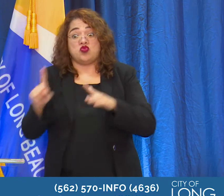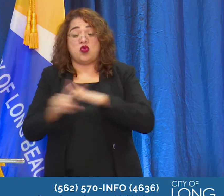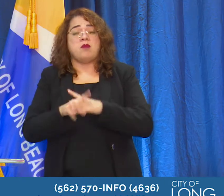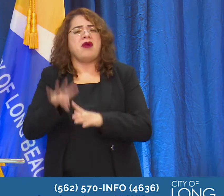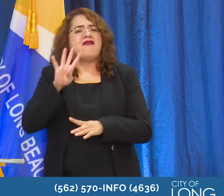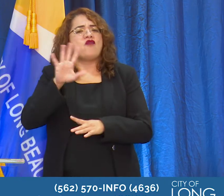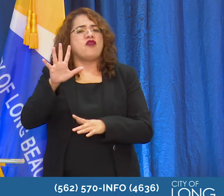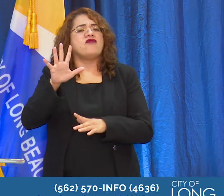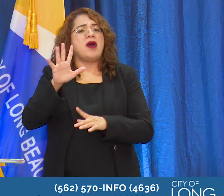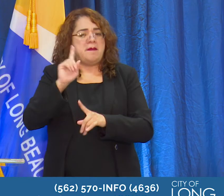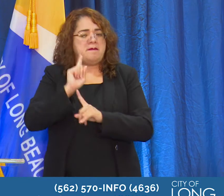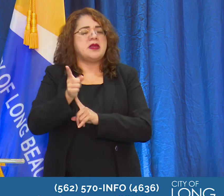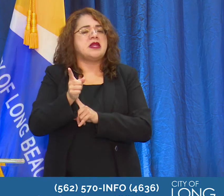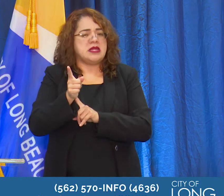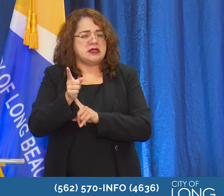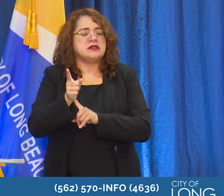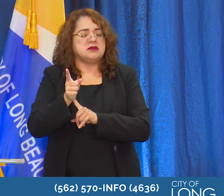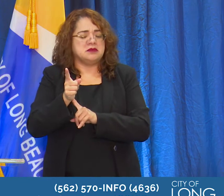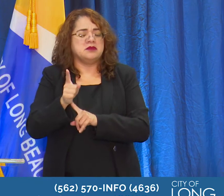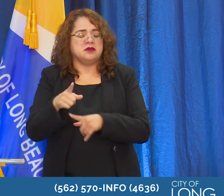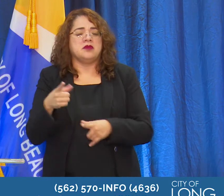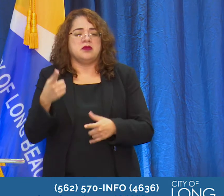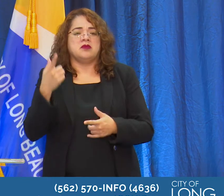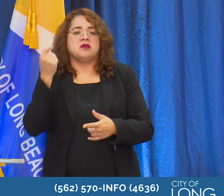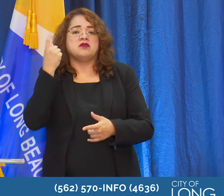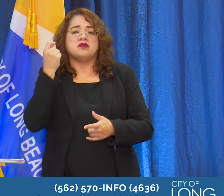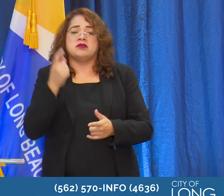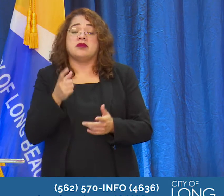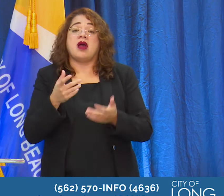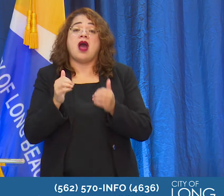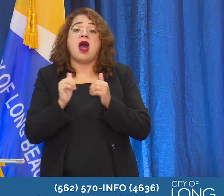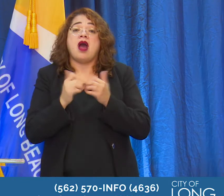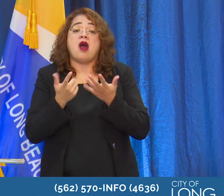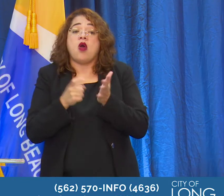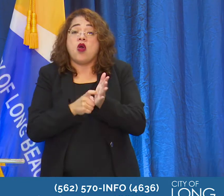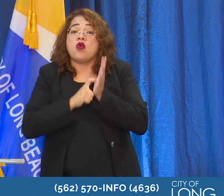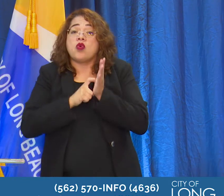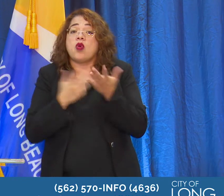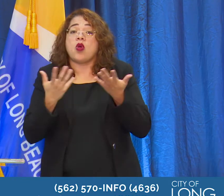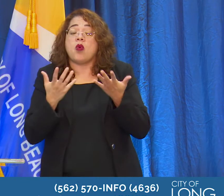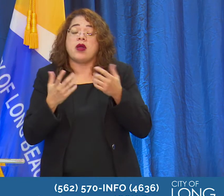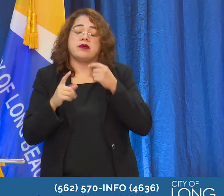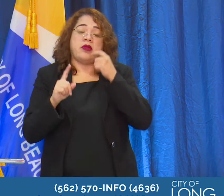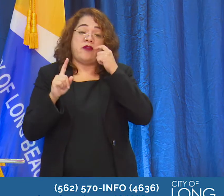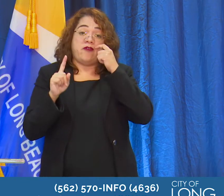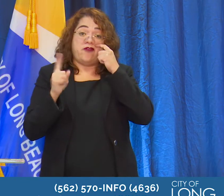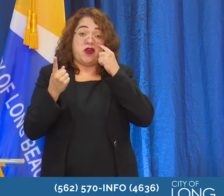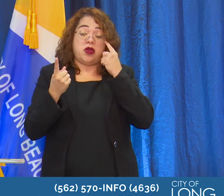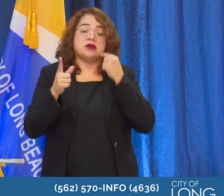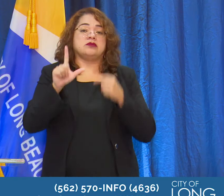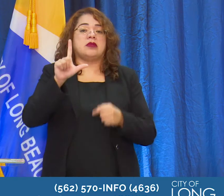The criteria to donate are relatively few. One, you must have had a laboratory confirmed